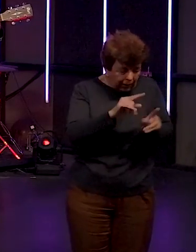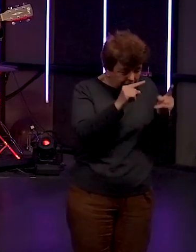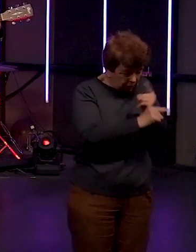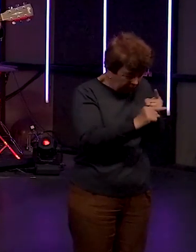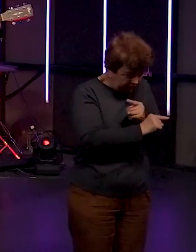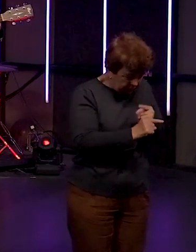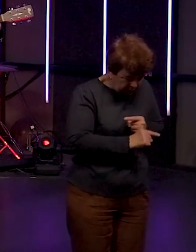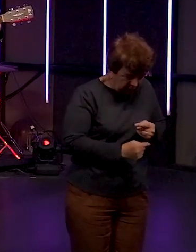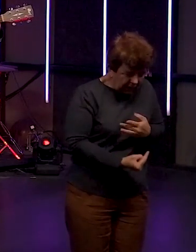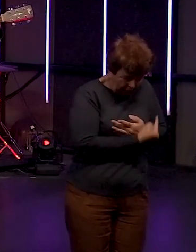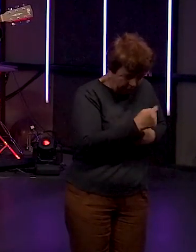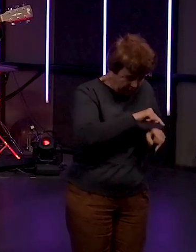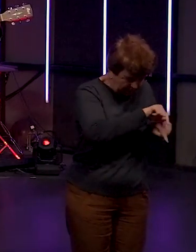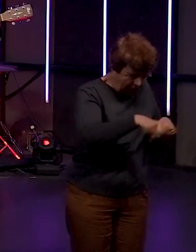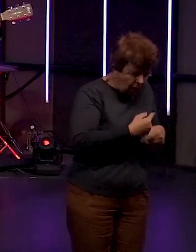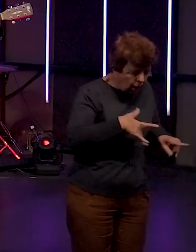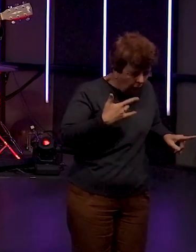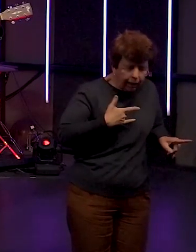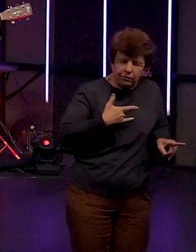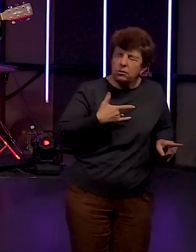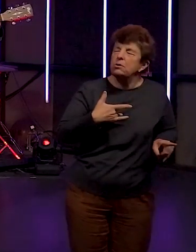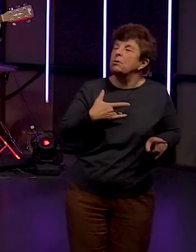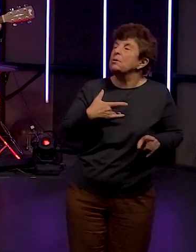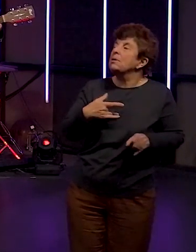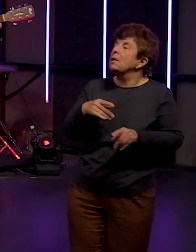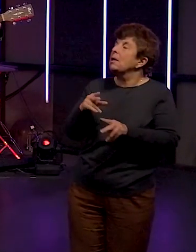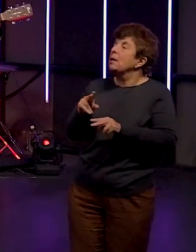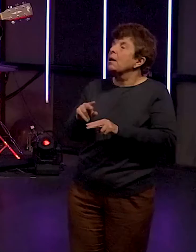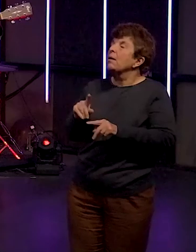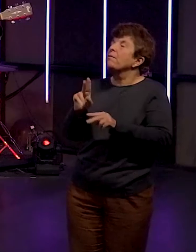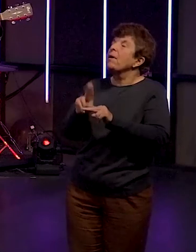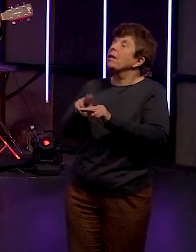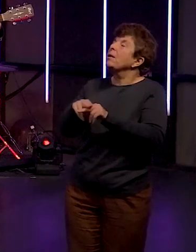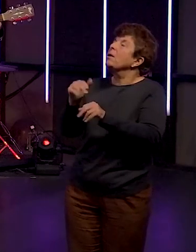happens in our life and father God I just pray that you would be with us